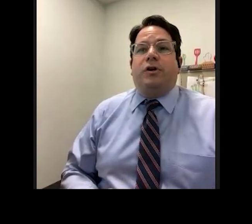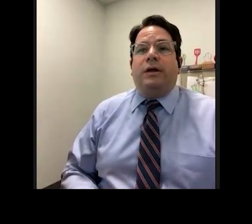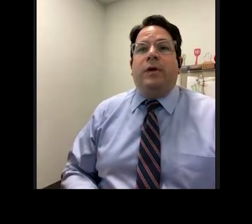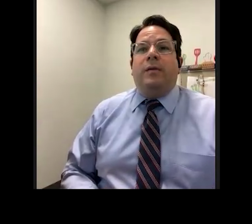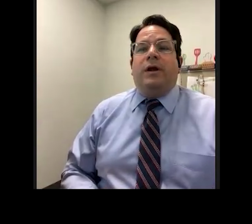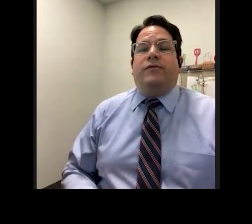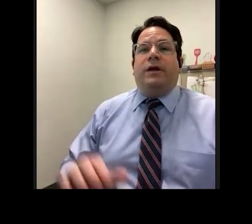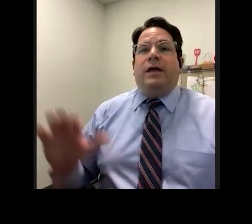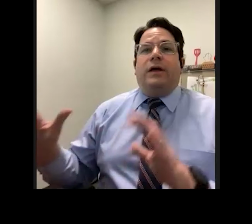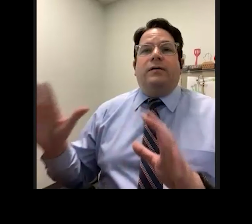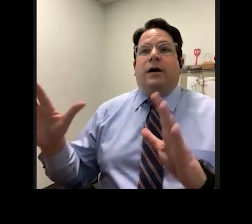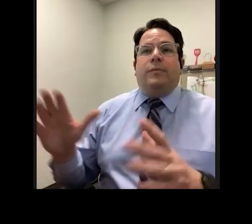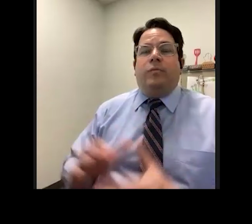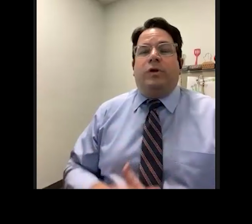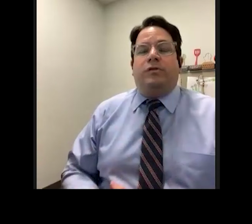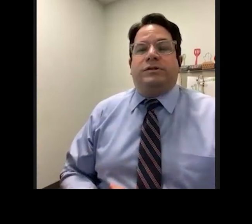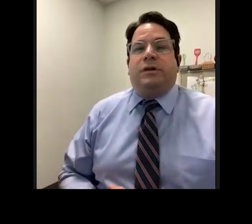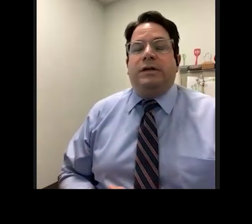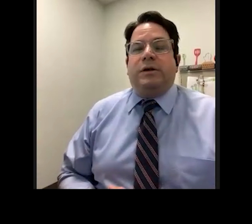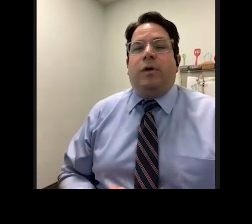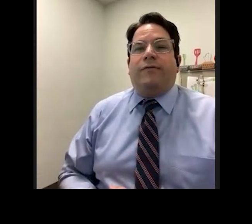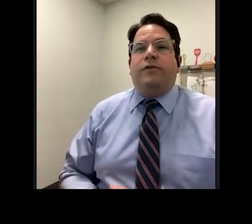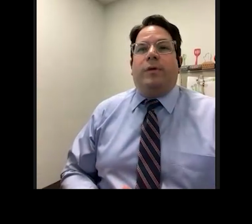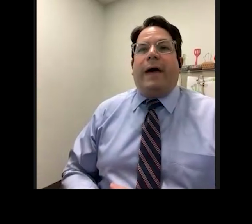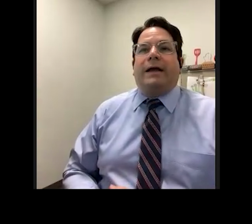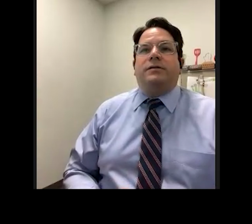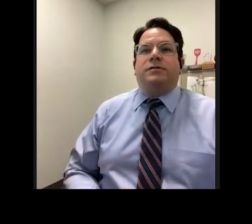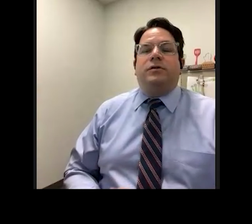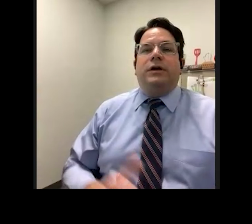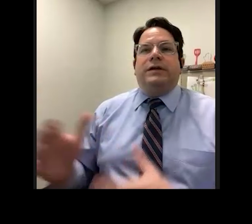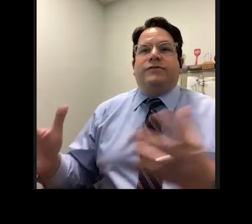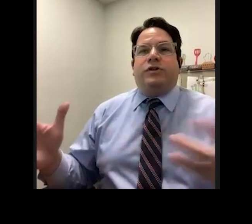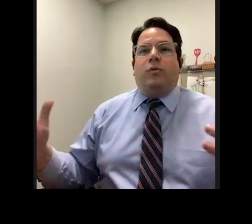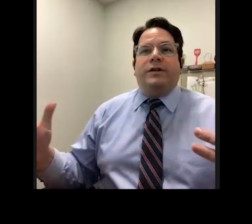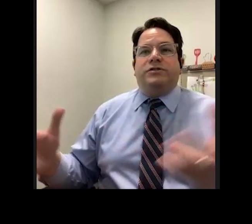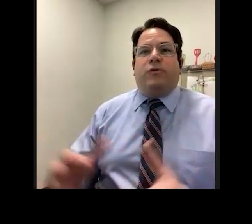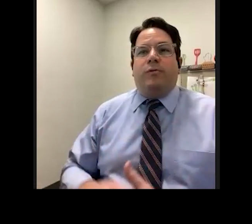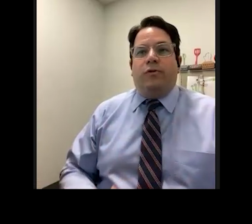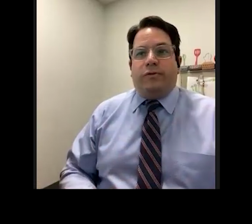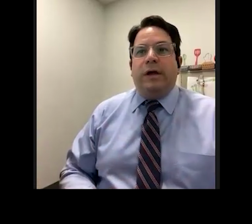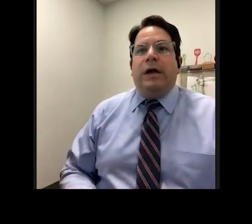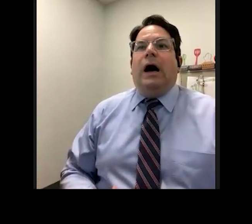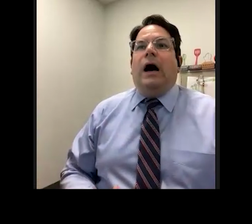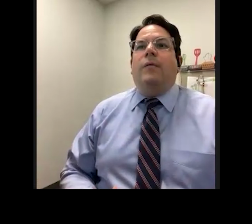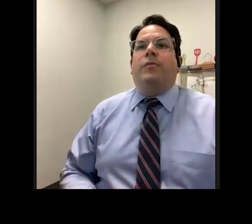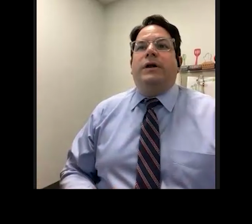to your Social Security benefit. And then there's things that we have to do in the back end to have certain wages removed.